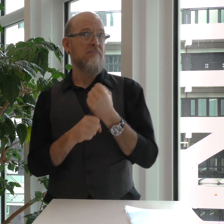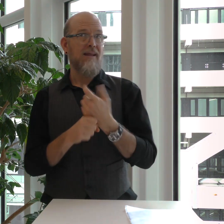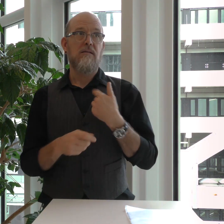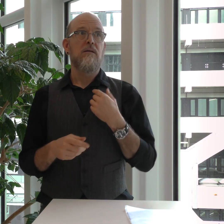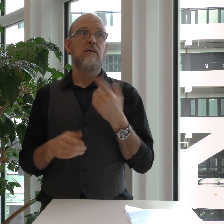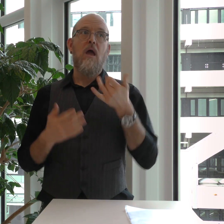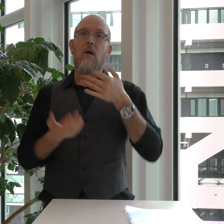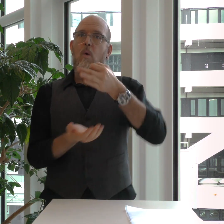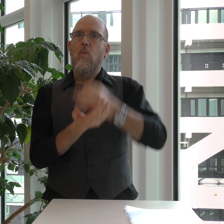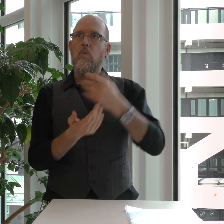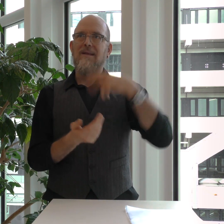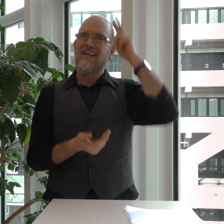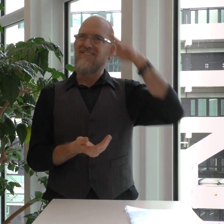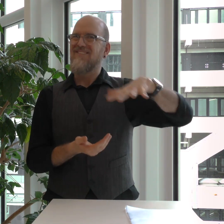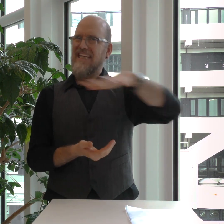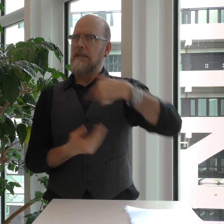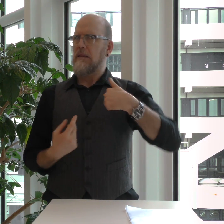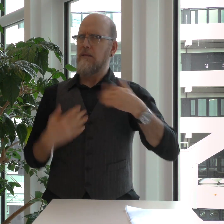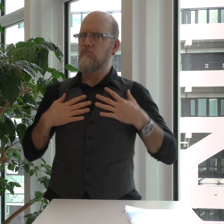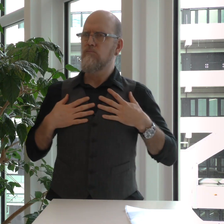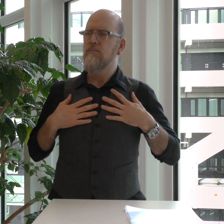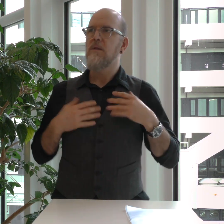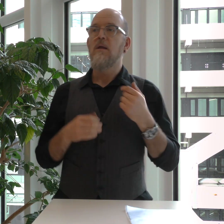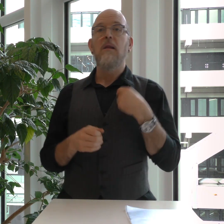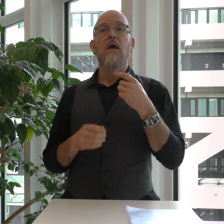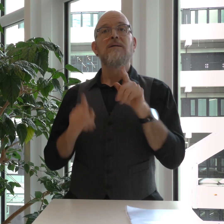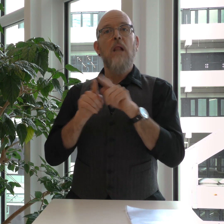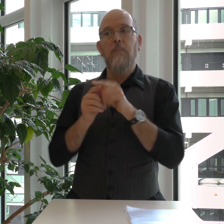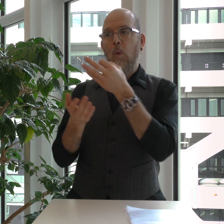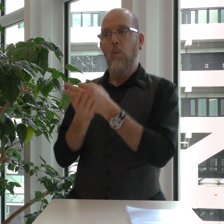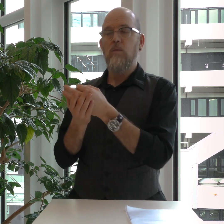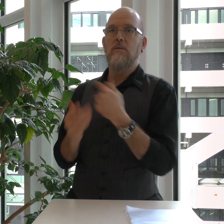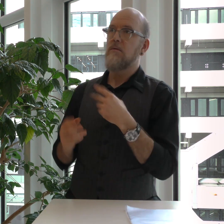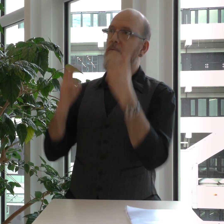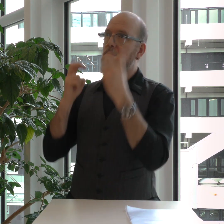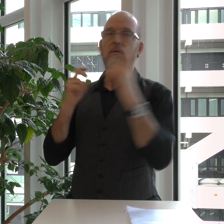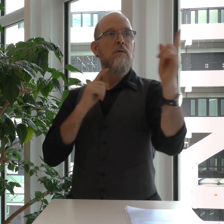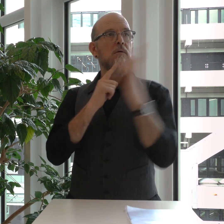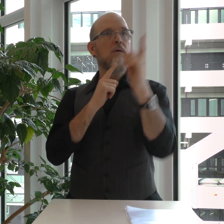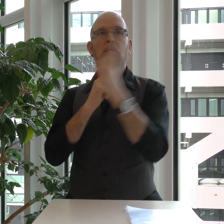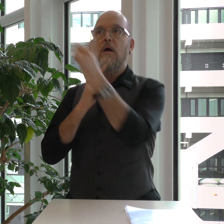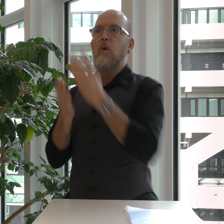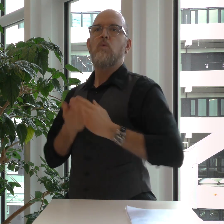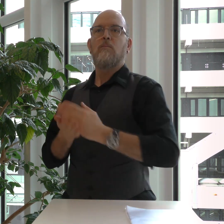I work in Vienna; however, I am not tied to one work place. If I receive an assignment from the hospital,